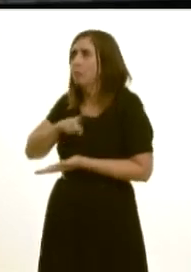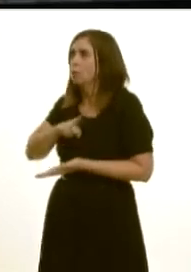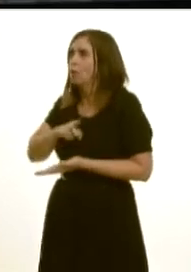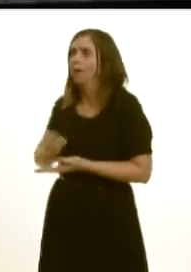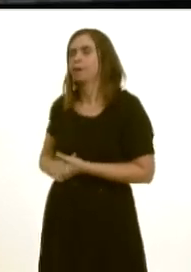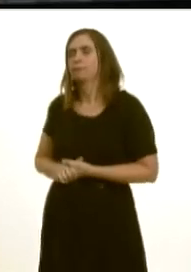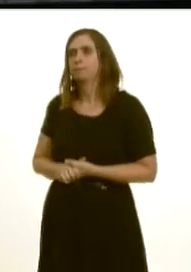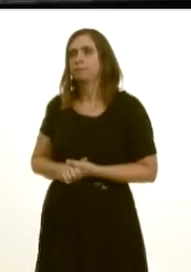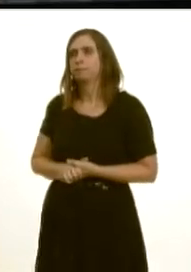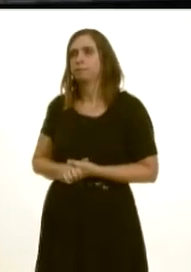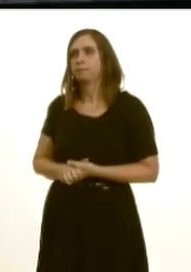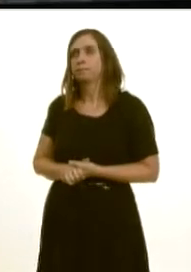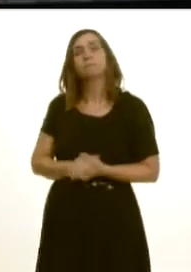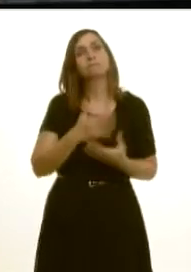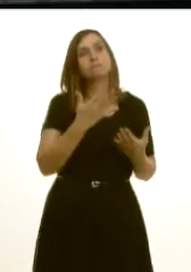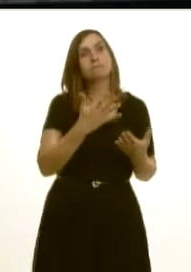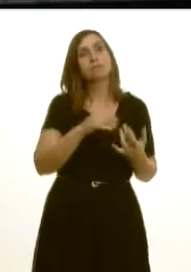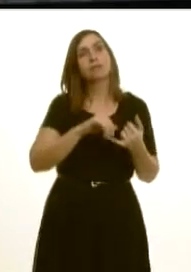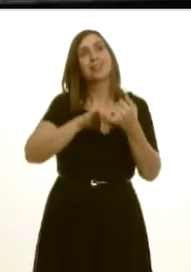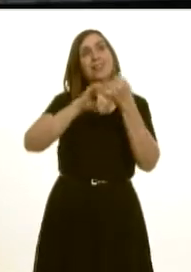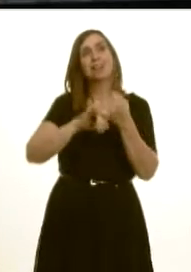on from this, I think that my colleagues in South Wales West are being quite modest in